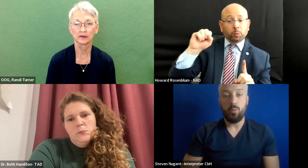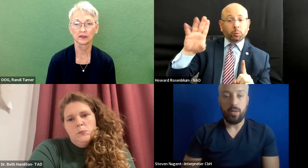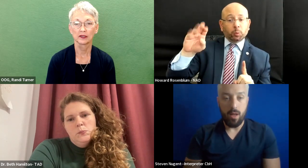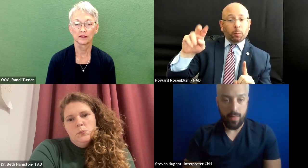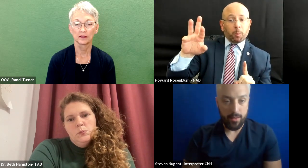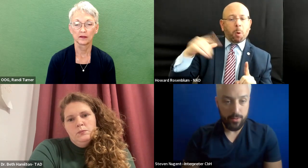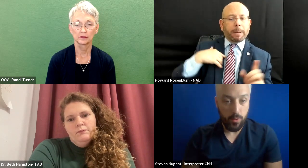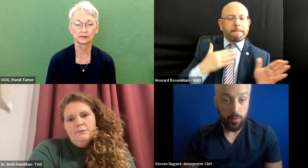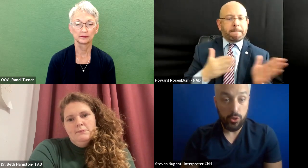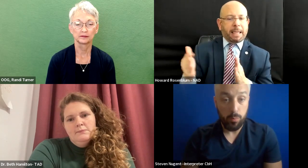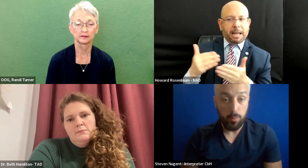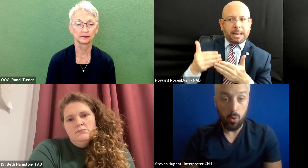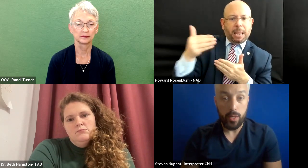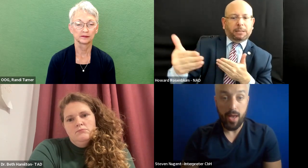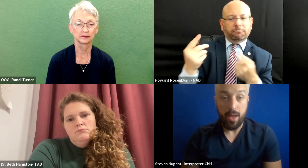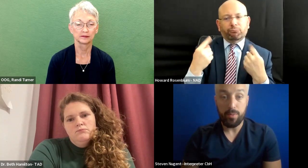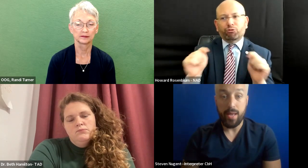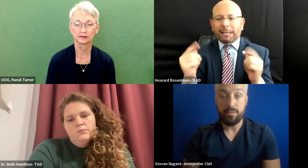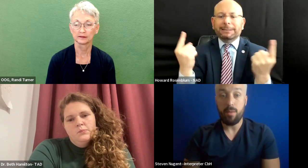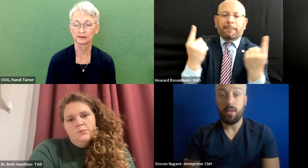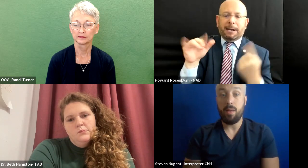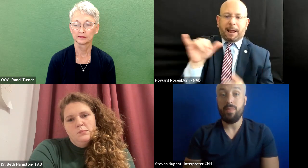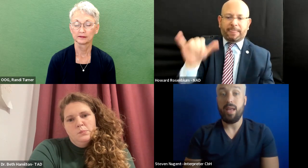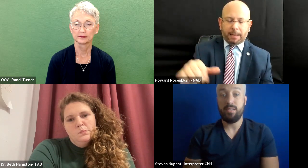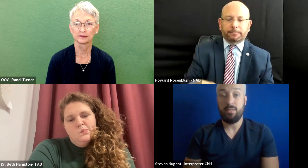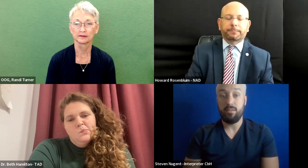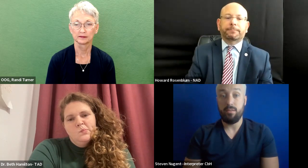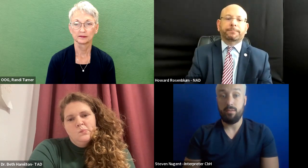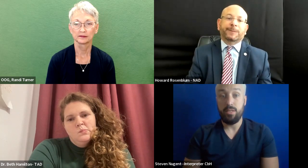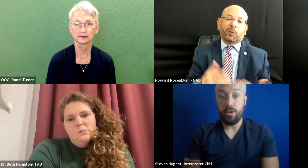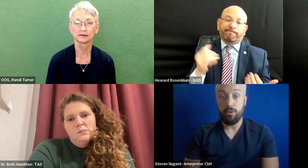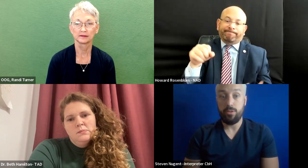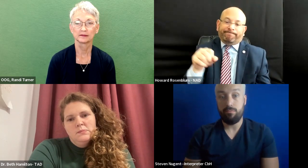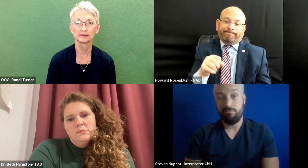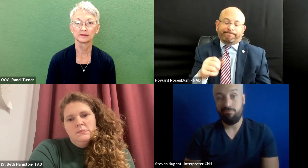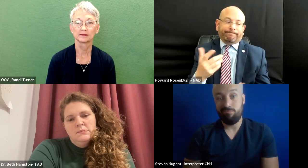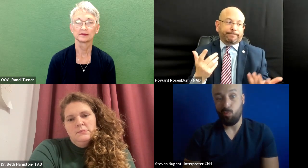networks and sleet progress. networks show progress. Once a law